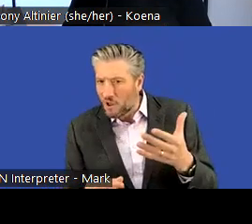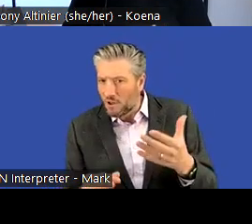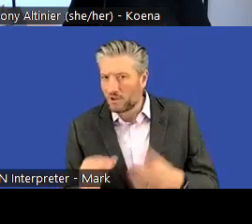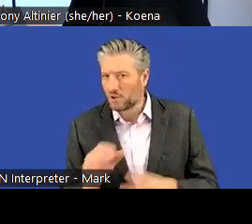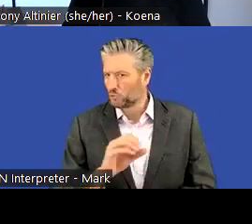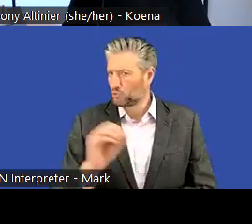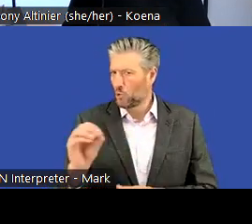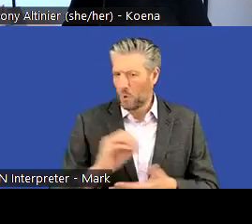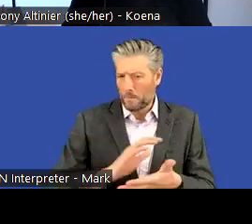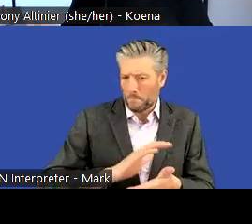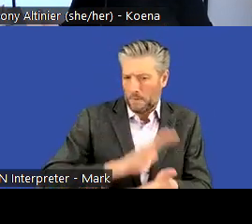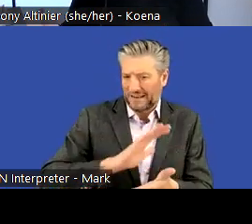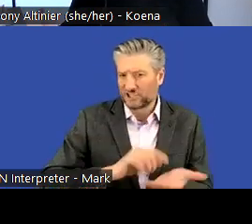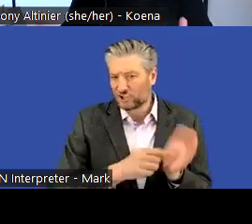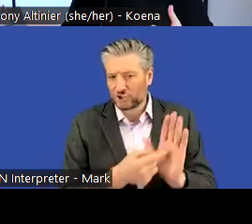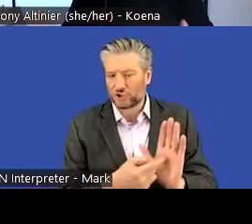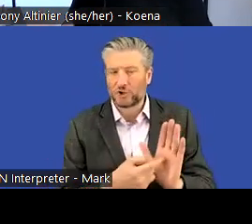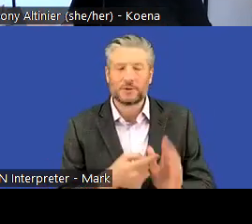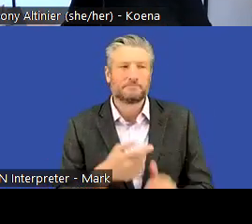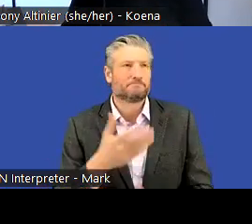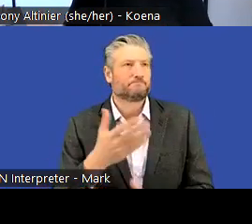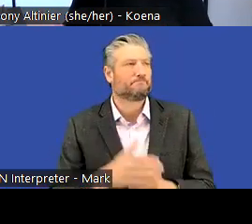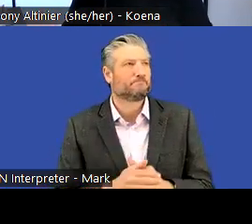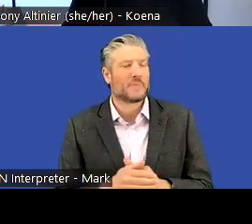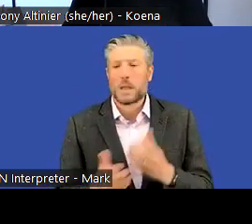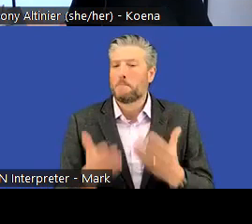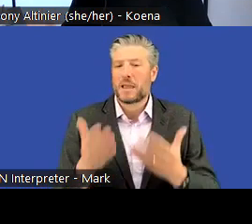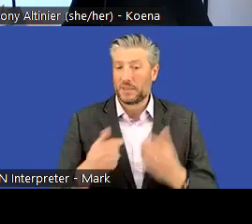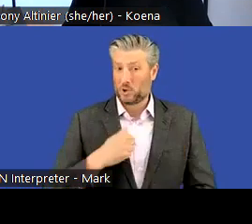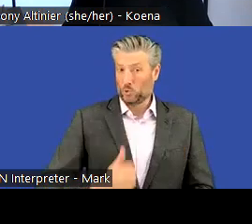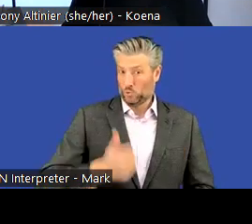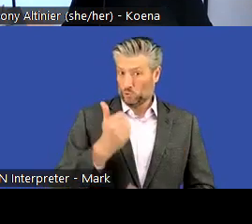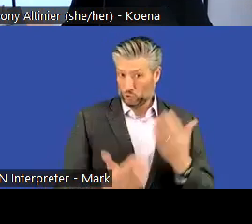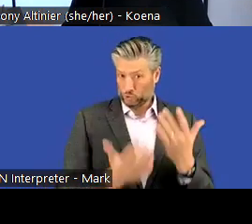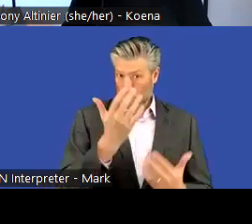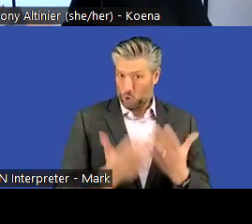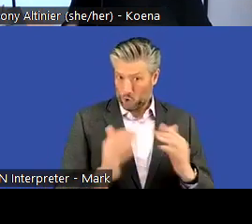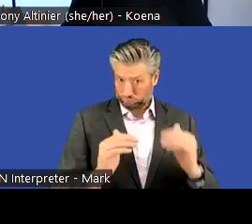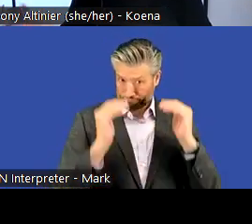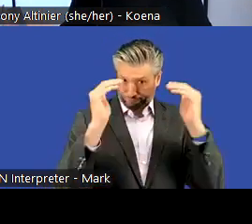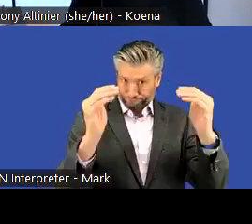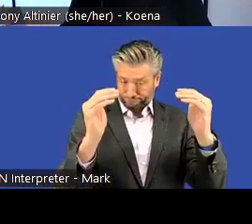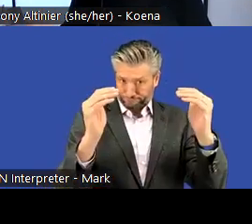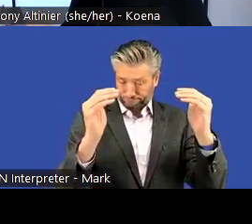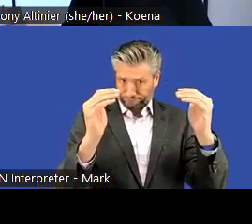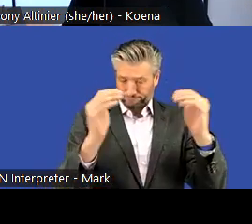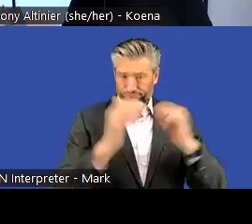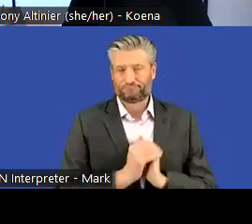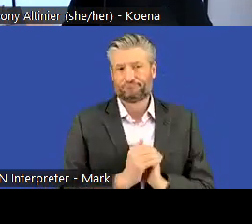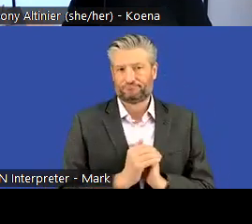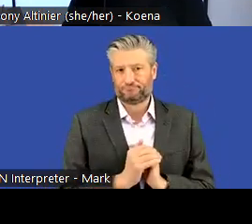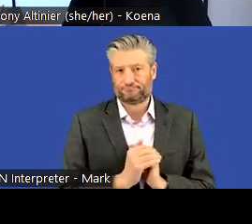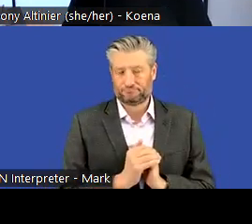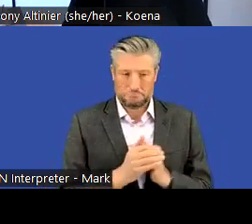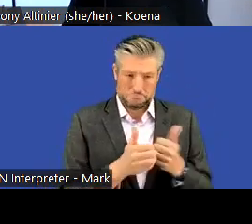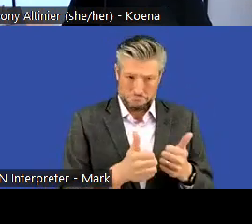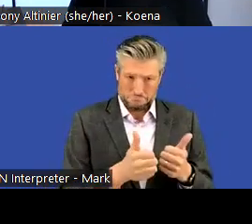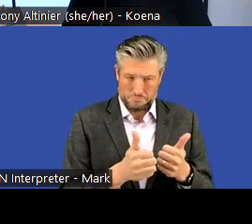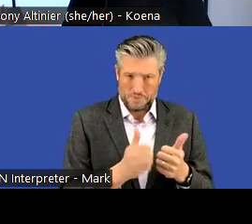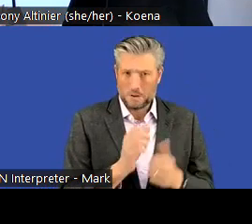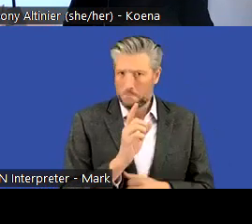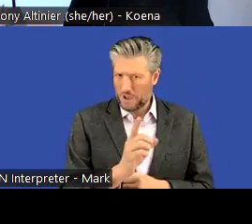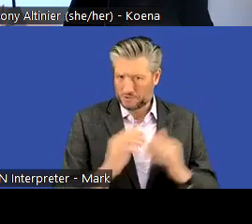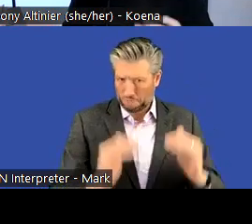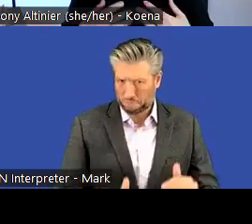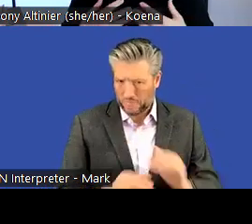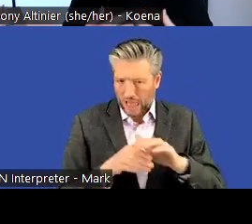Maybe you can have not such a good score but a better accessibility for the users.